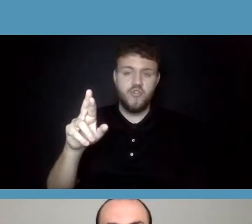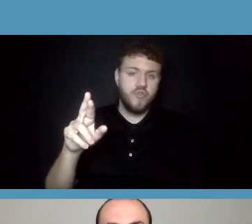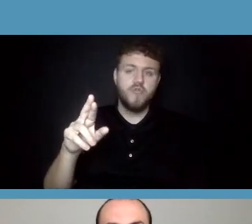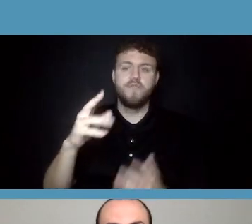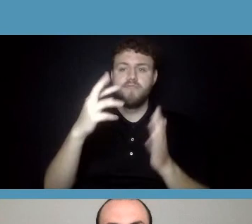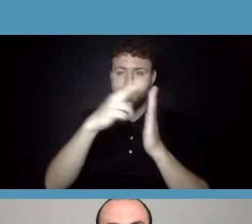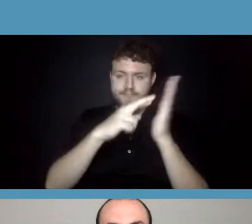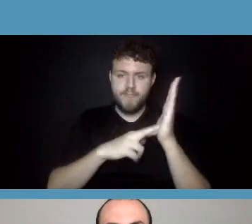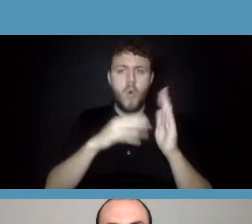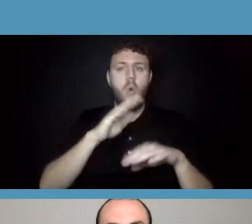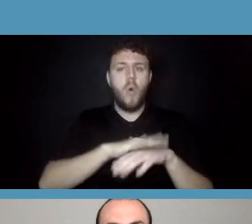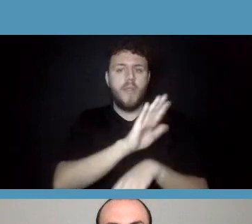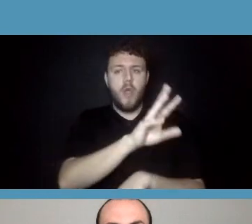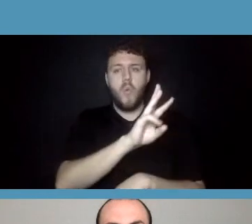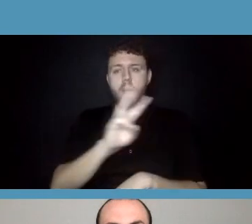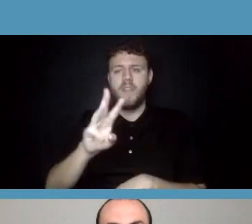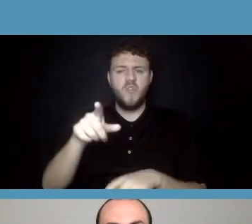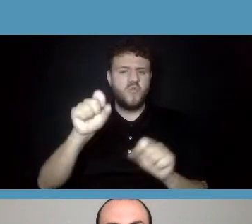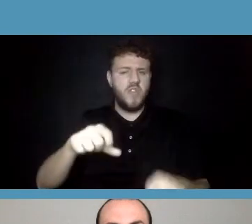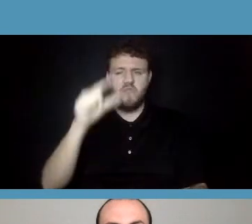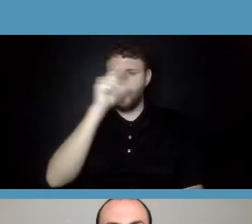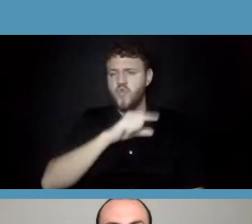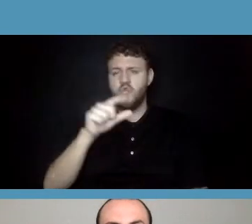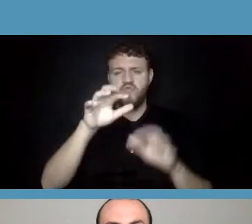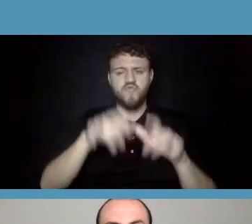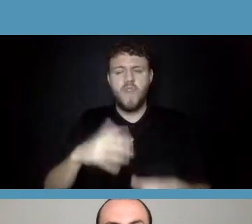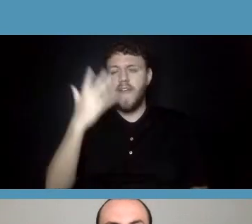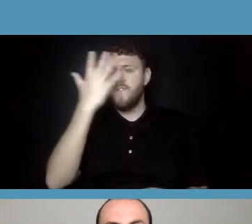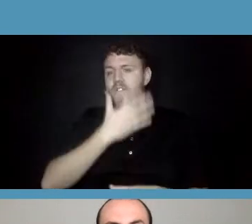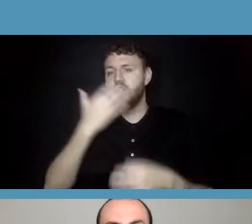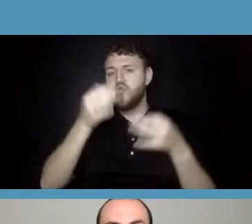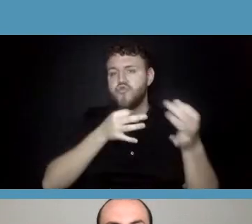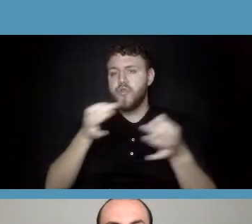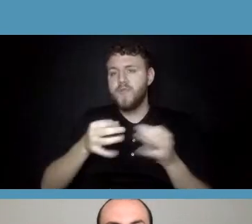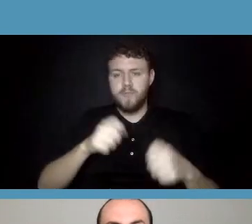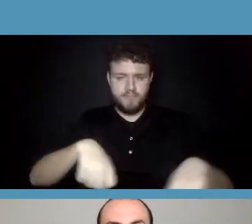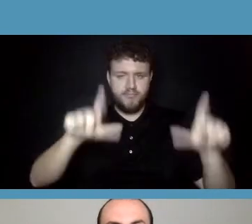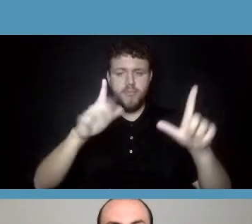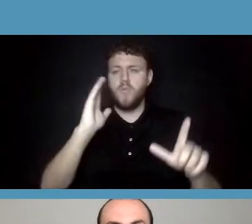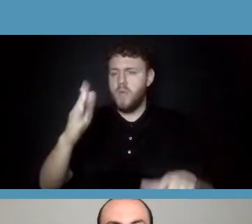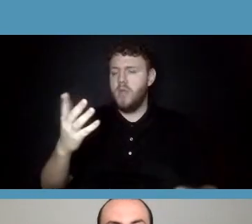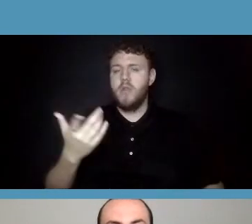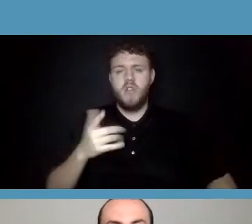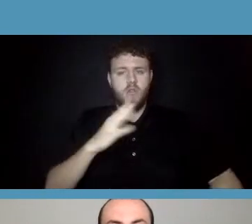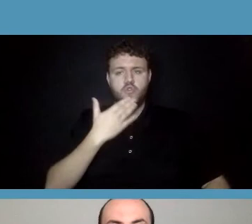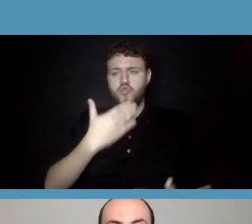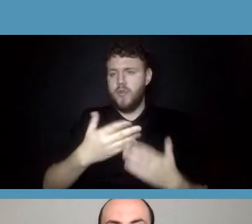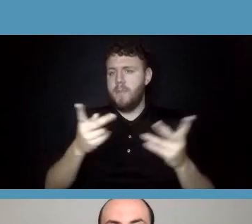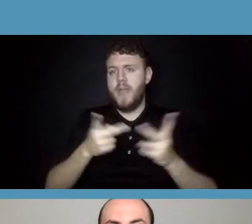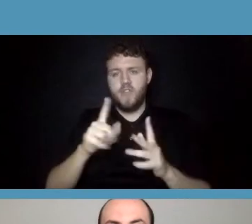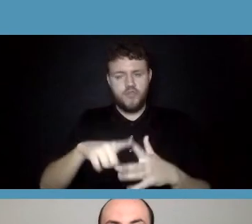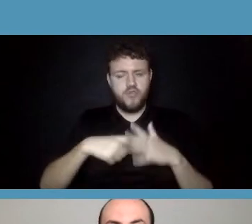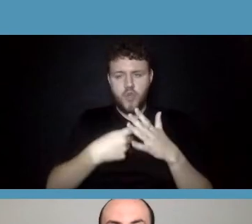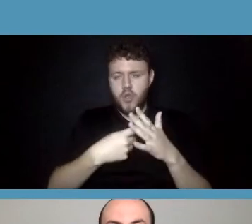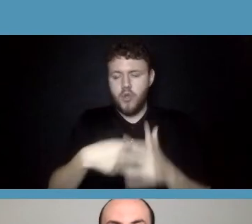just google Cooper-Hewitt Visual Descriptions, it will pop up. That's a great place to start. And as far